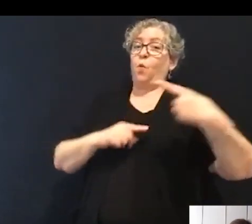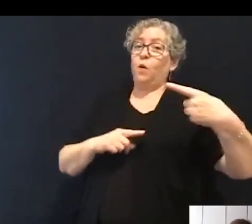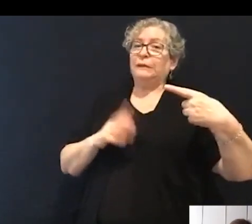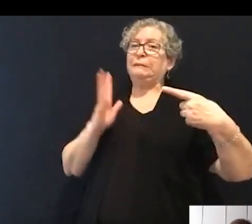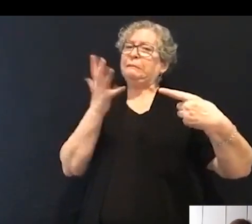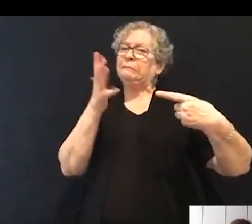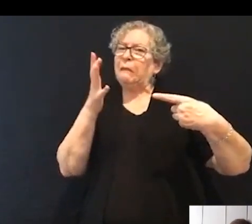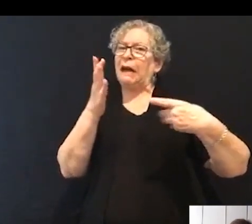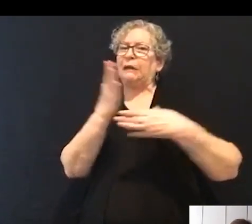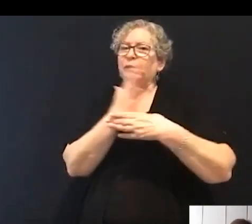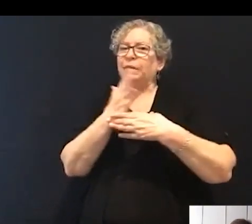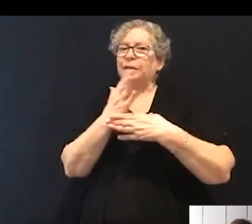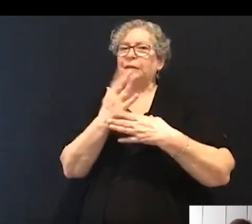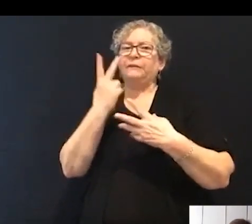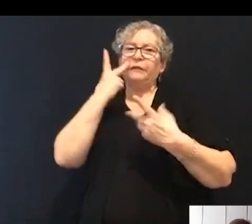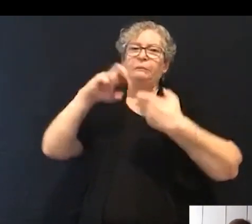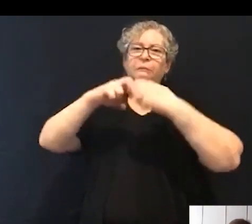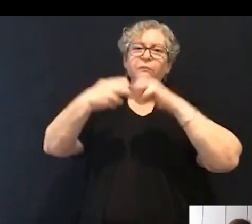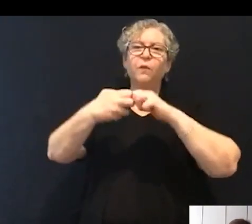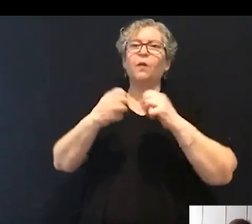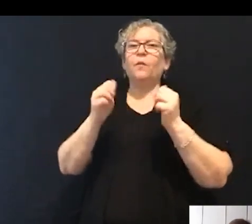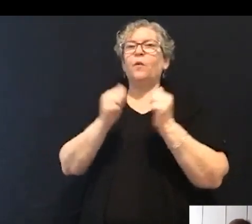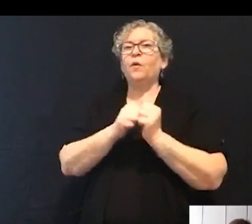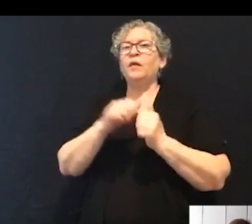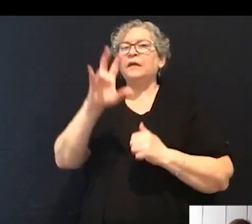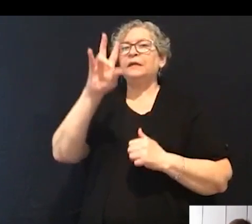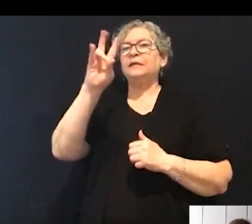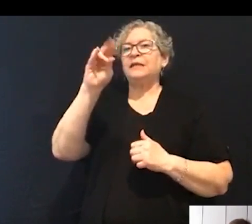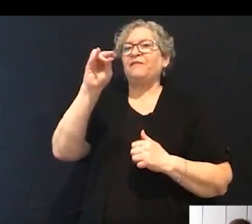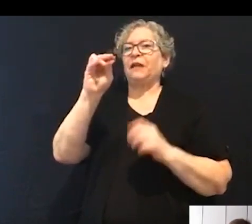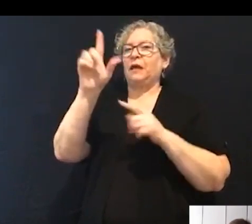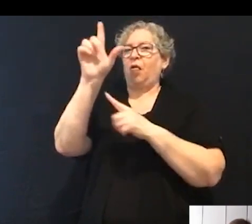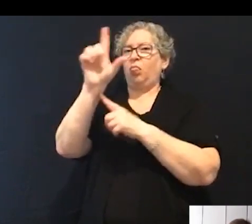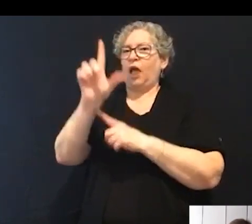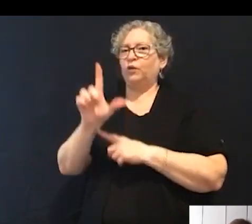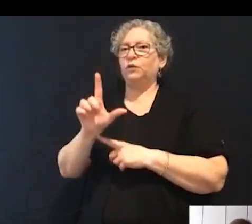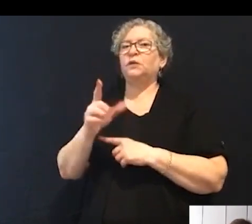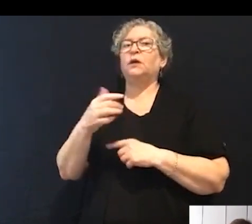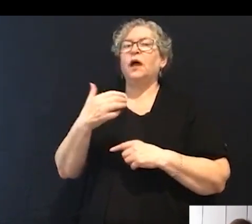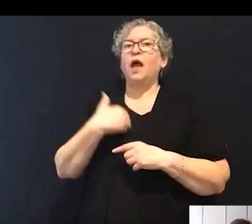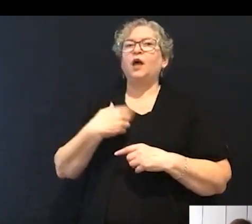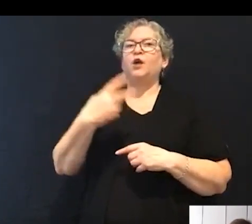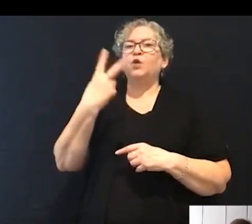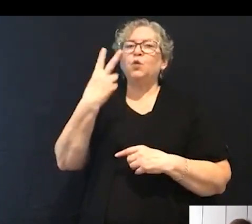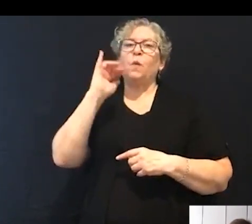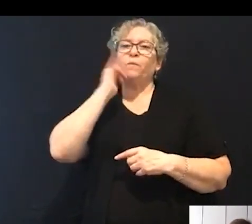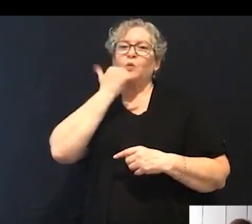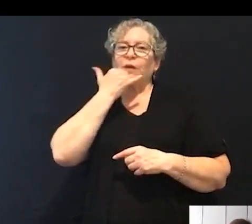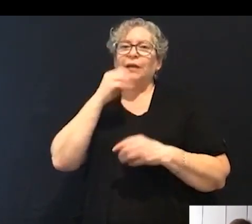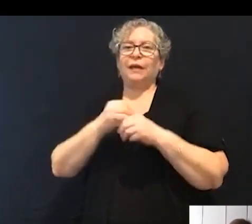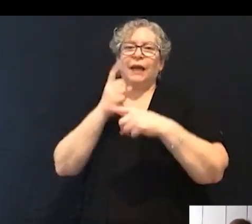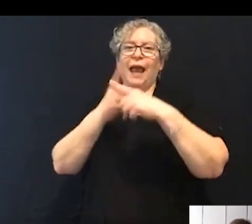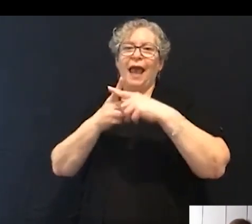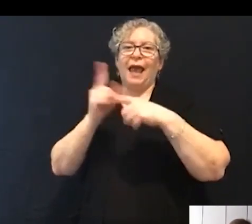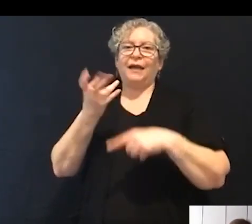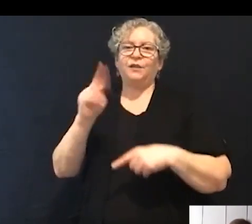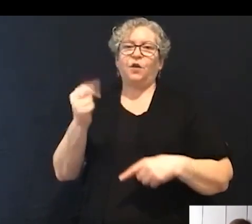of roughly 70 letters, had two mutations in the Exon 13 of the Ush2a gene,